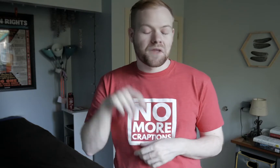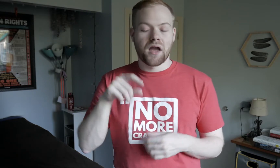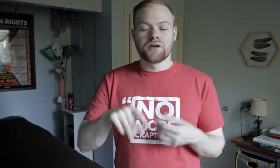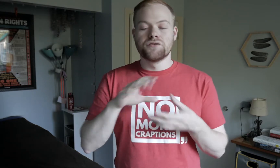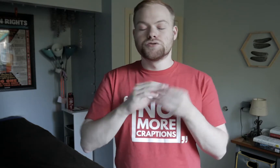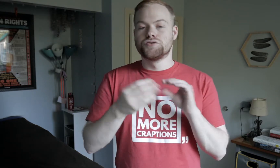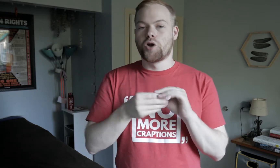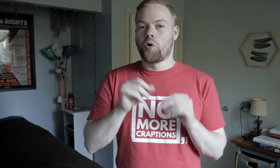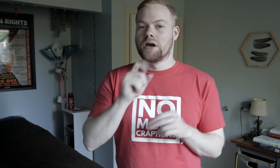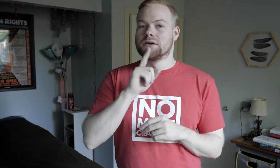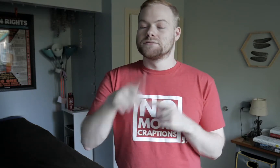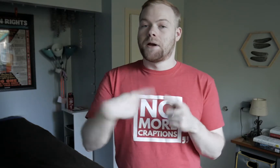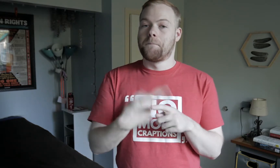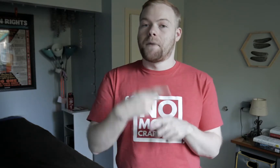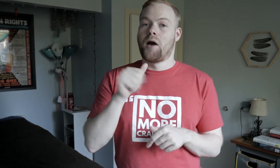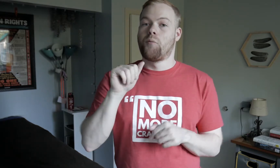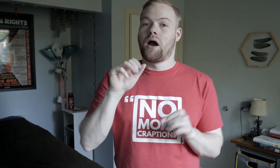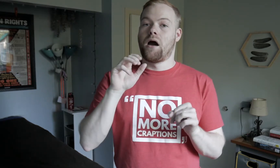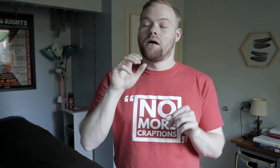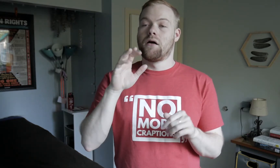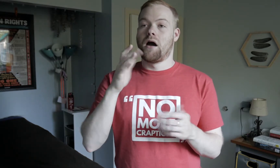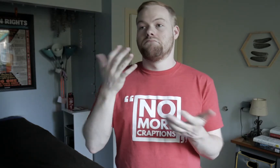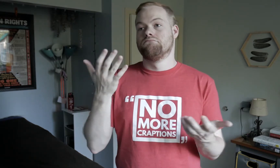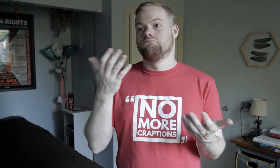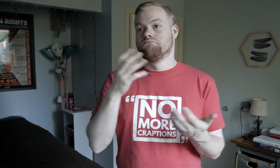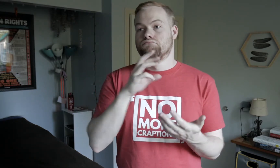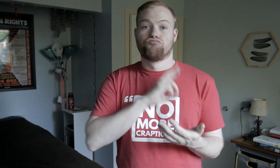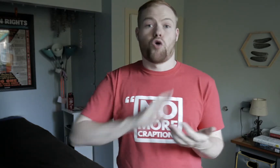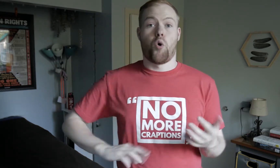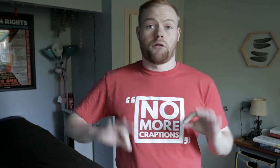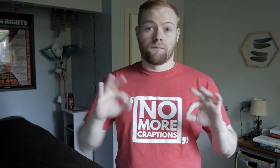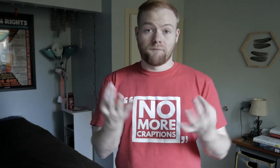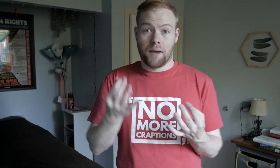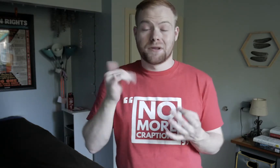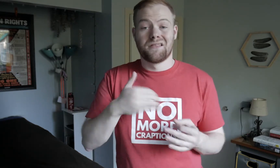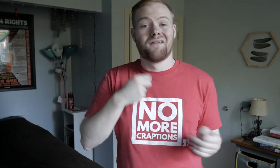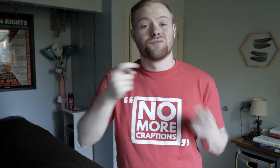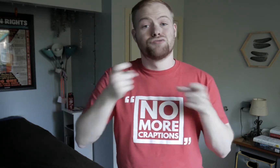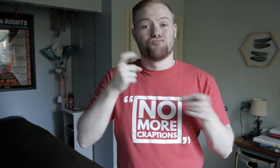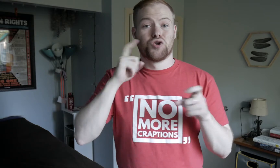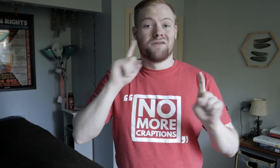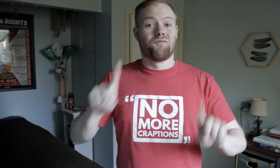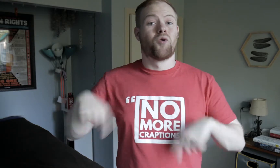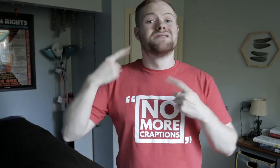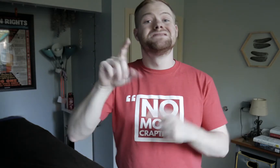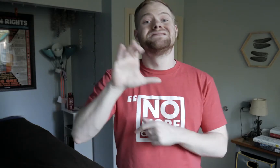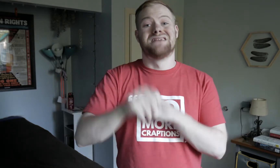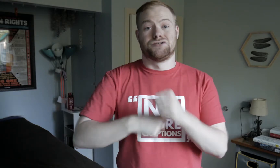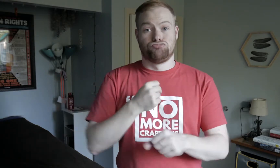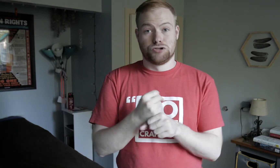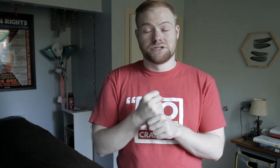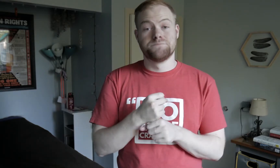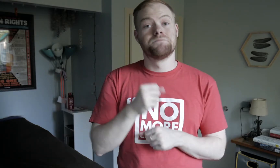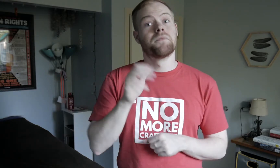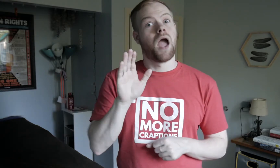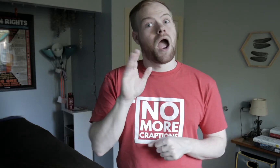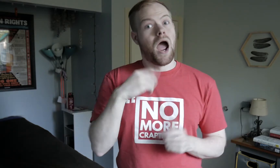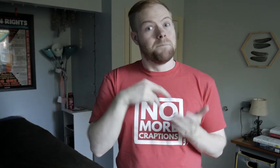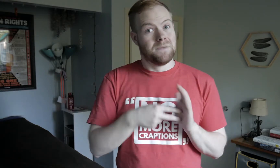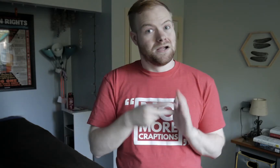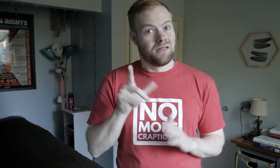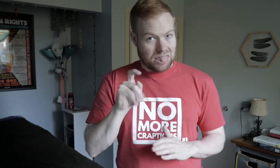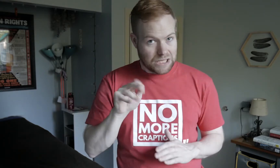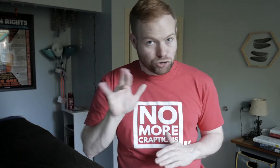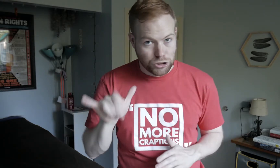This story is about a royal family that has been ruling for centuries. I mean, literally.